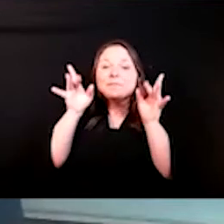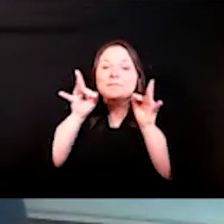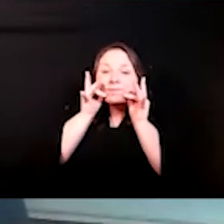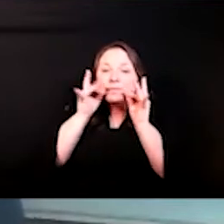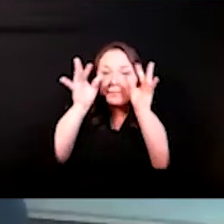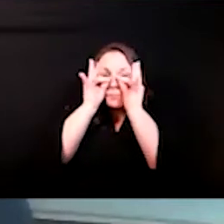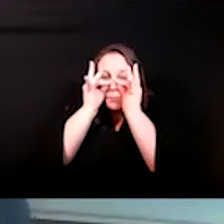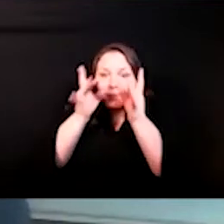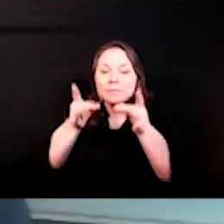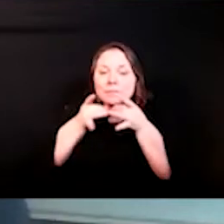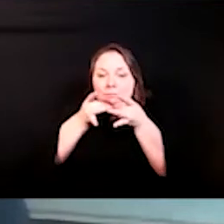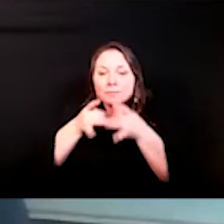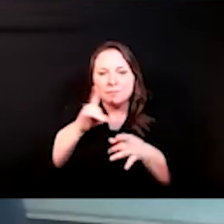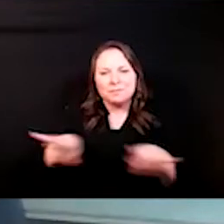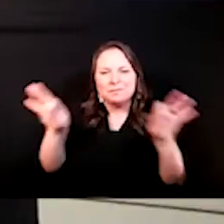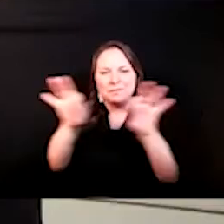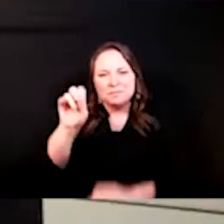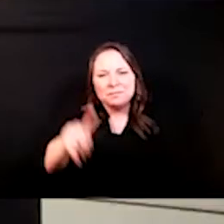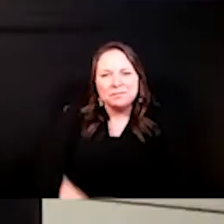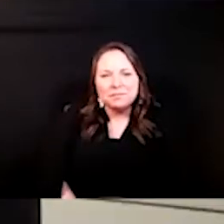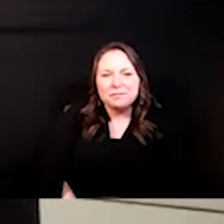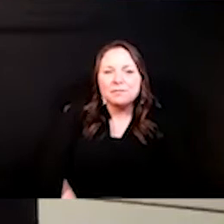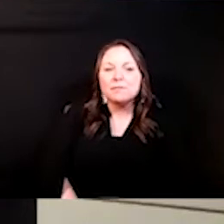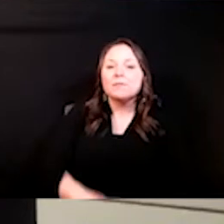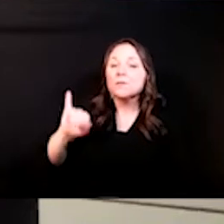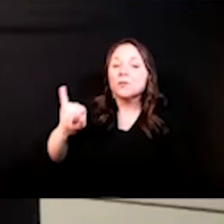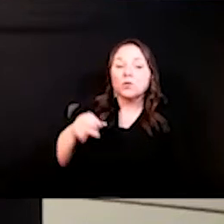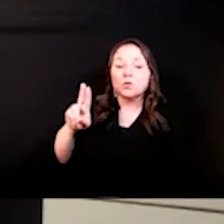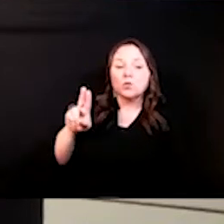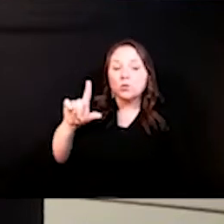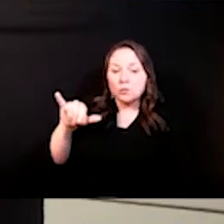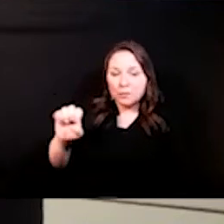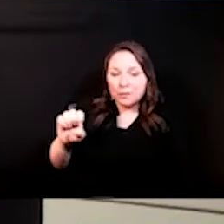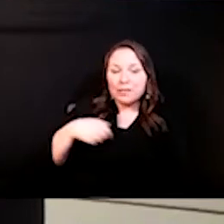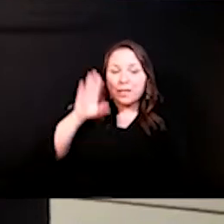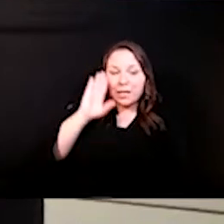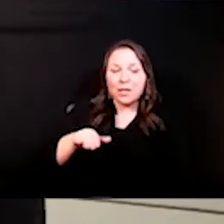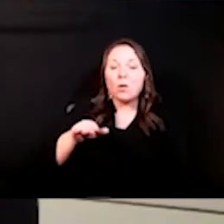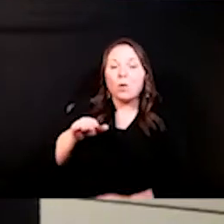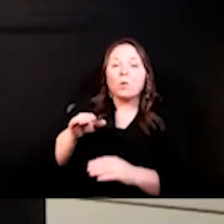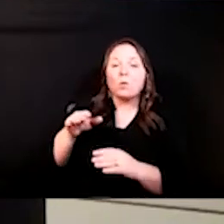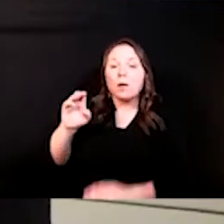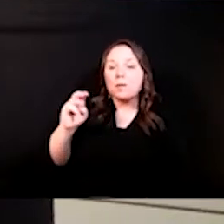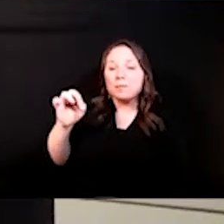THE KEY IS NICE SNUG, TIGHT FIT AROUND YOUR NOSE AND YOUR MOUTH. » THAT WE CAN DO.